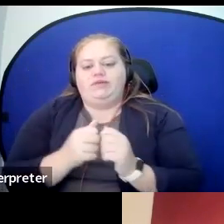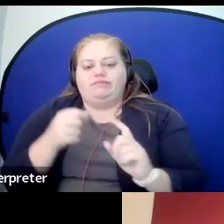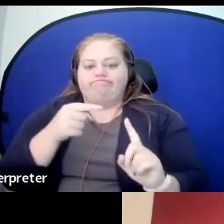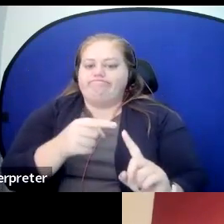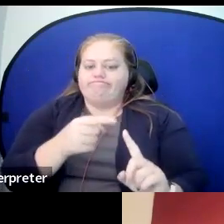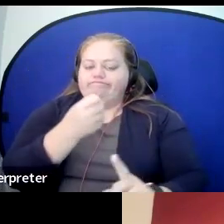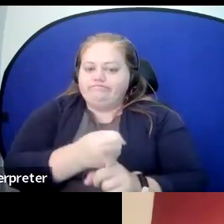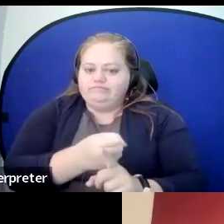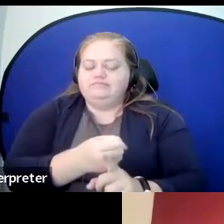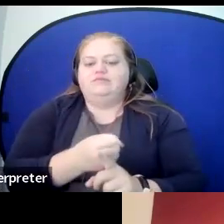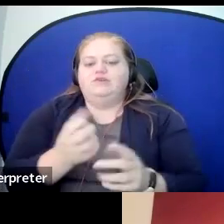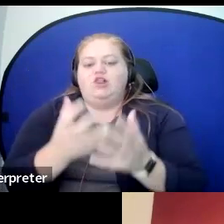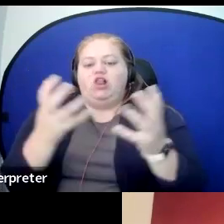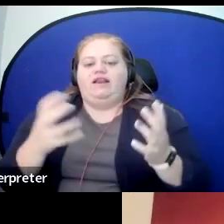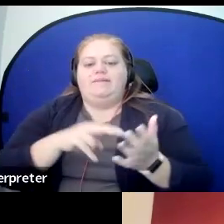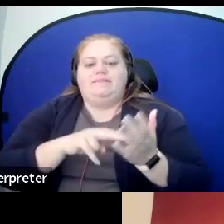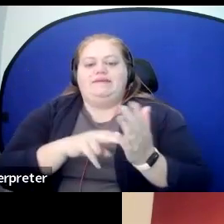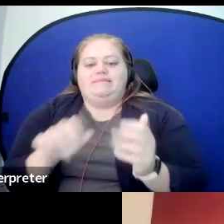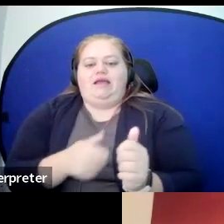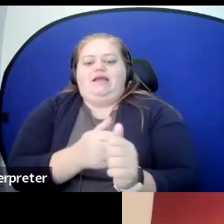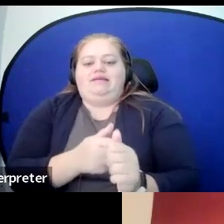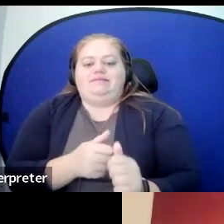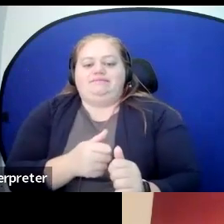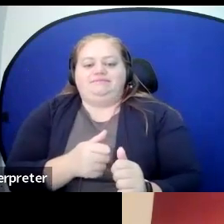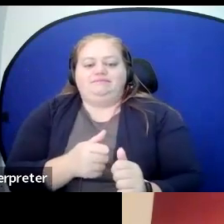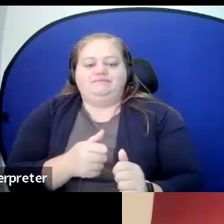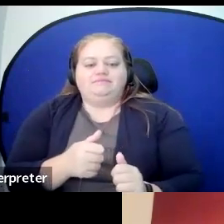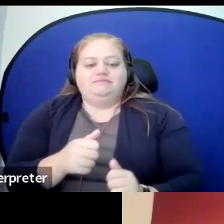And I came about this project from Raafat, who presented it